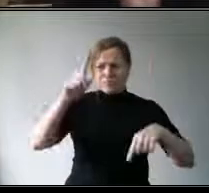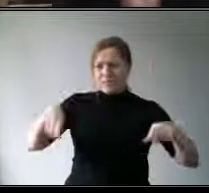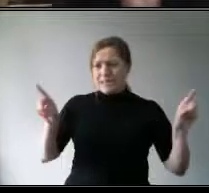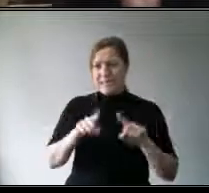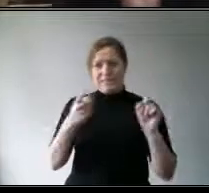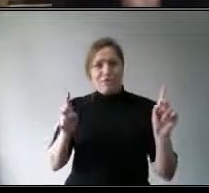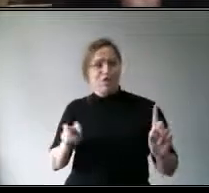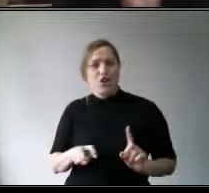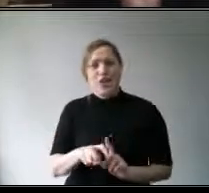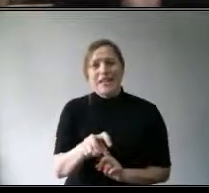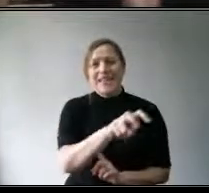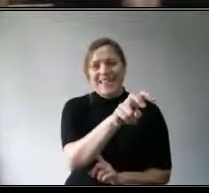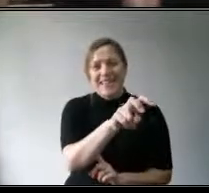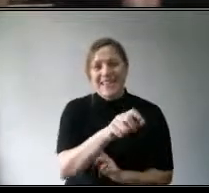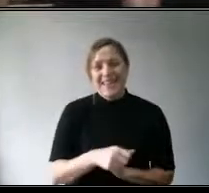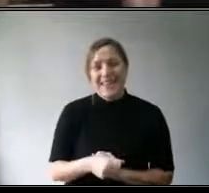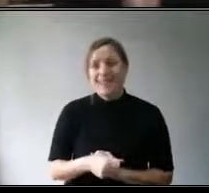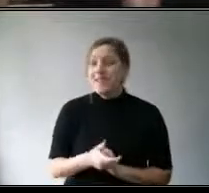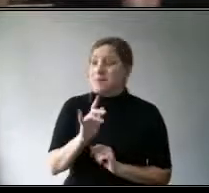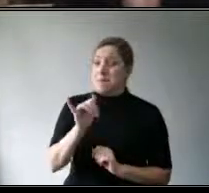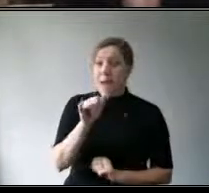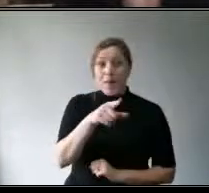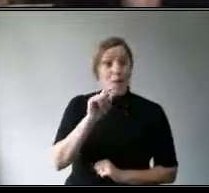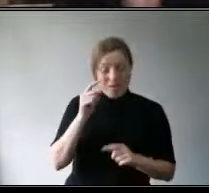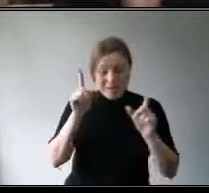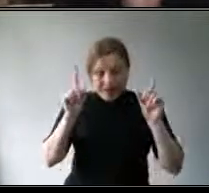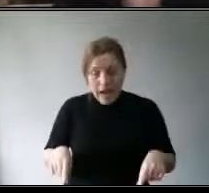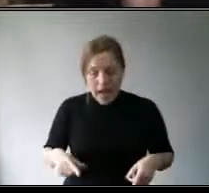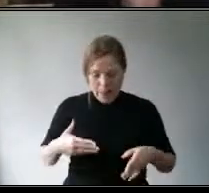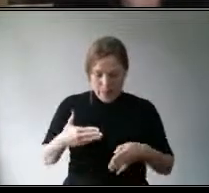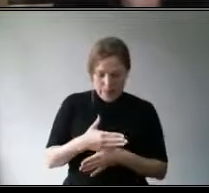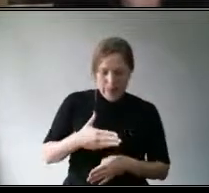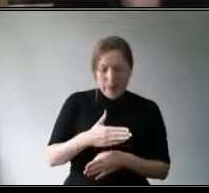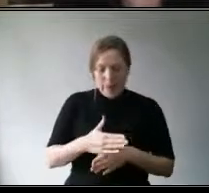so part of the journey might be that you maybe come to the abc and go i don't really like that